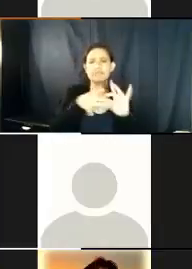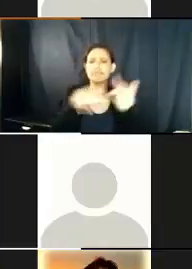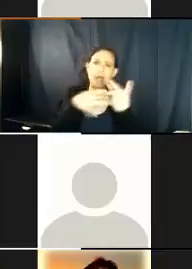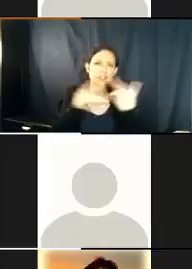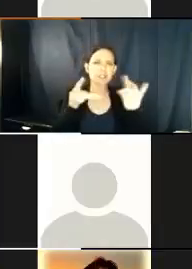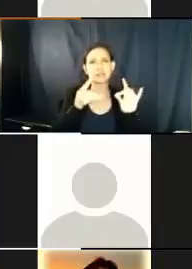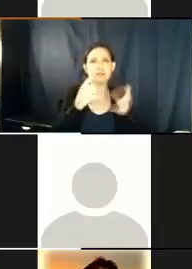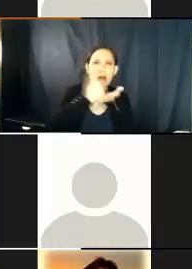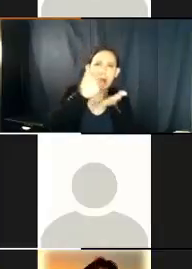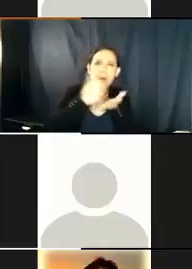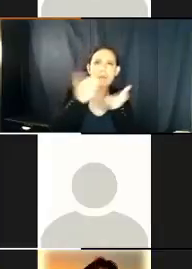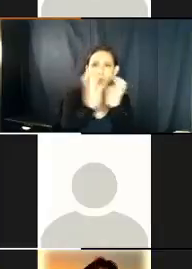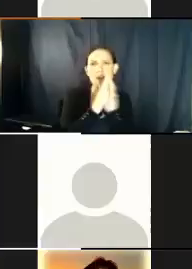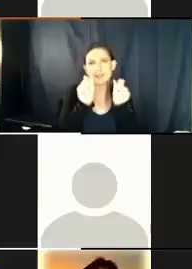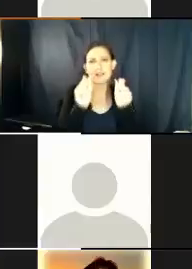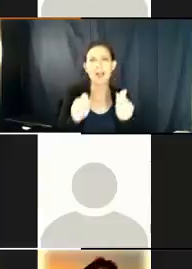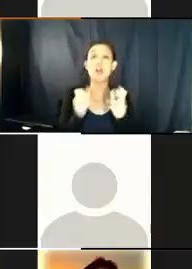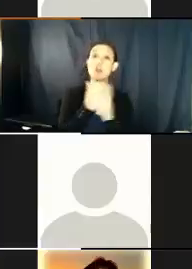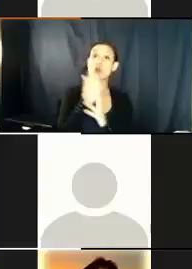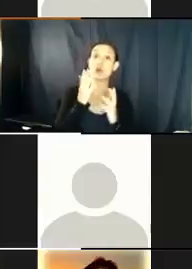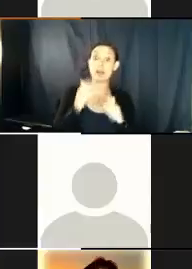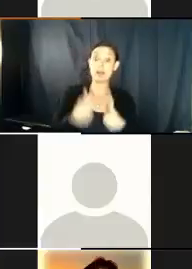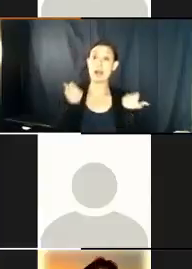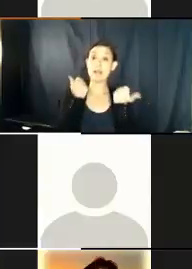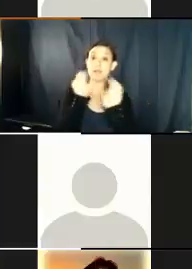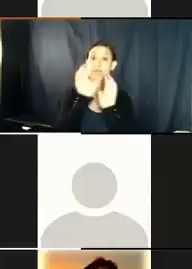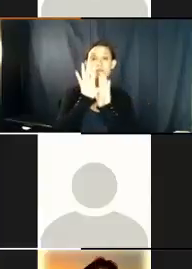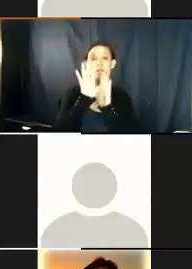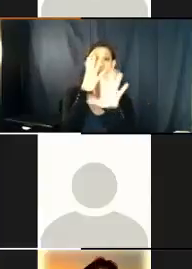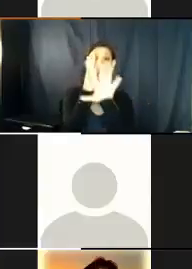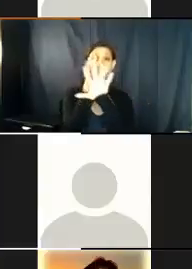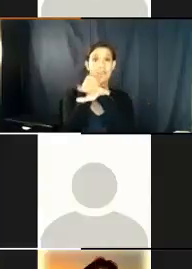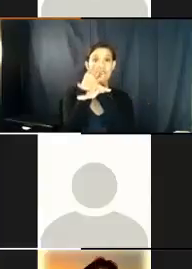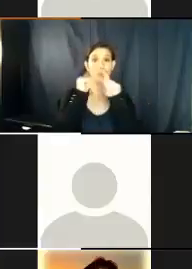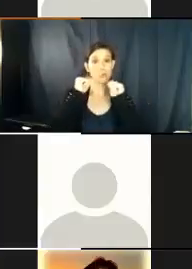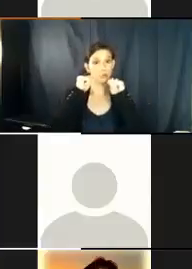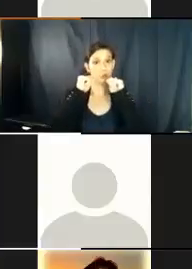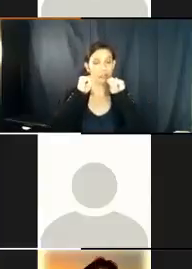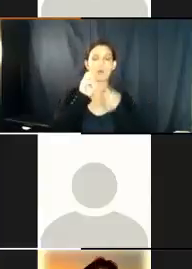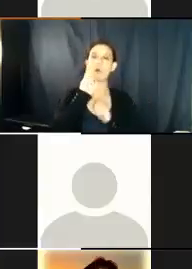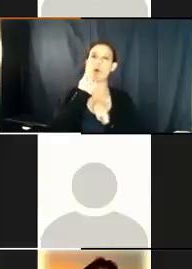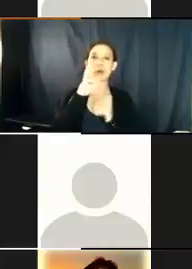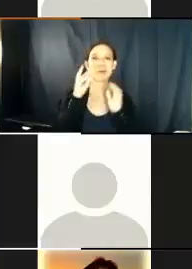help through either a live video tutoring or we have a messaging Center.